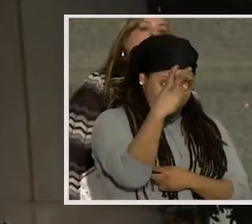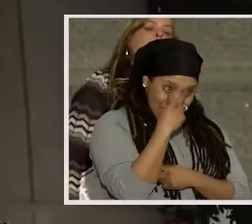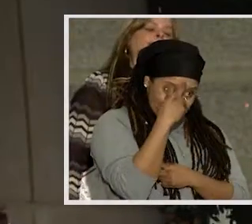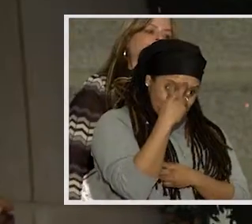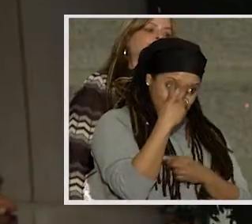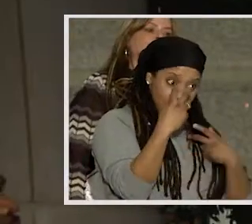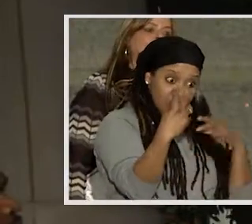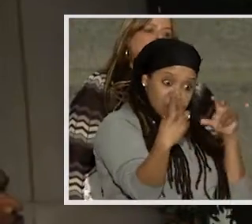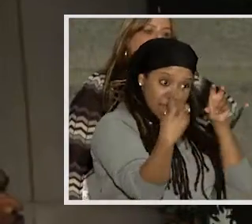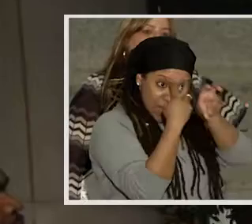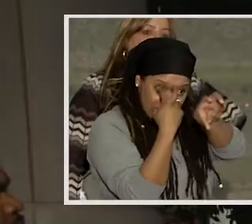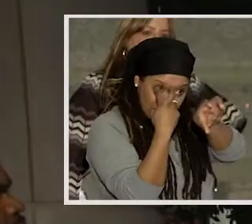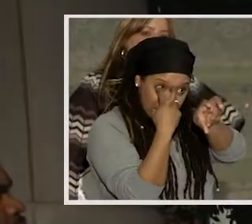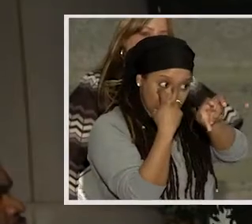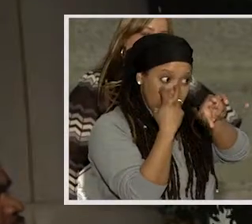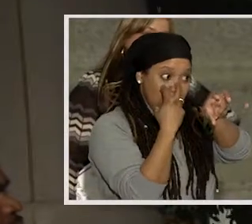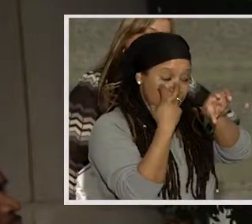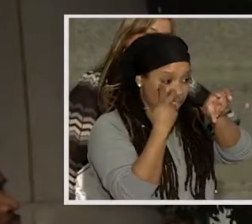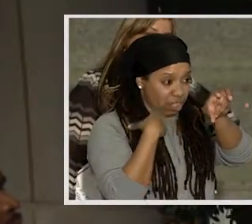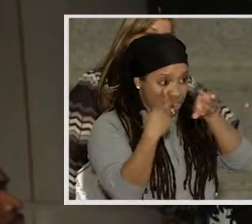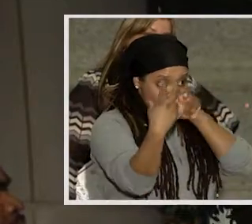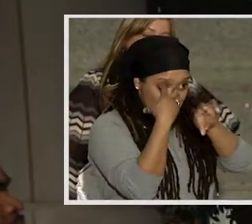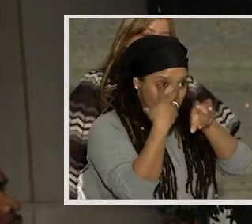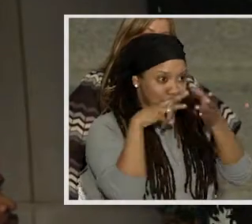IN THESE CONTRACT NEGOTIATIONS I FELT OKAY REDUCING THE AMOUNT OF